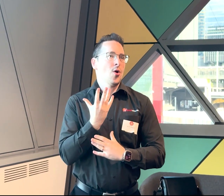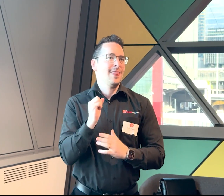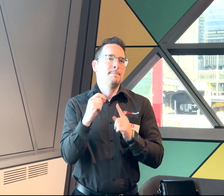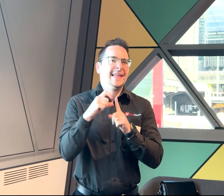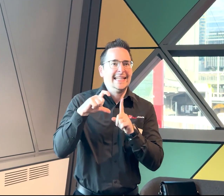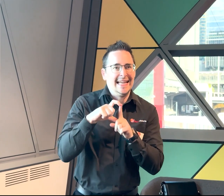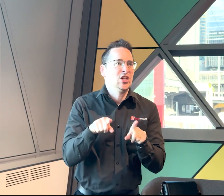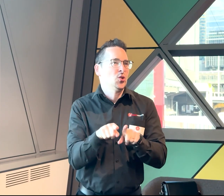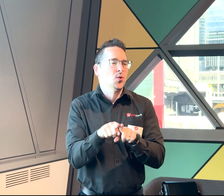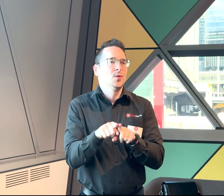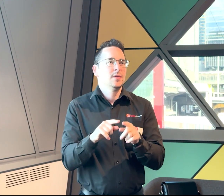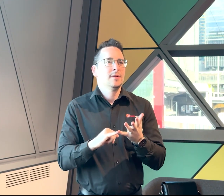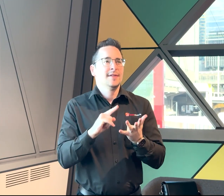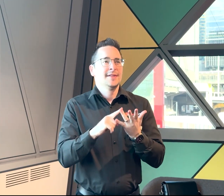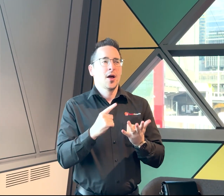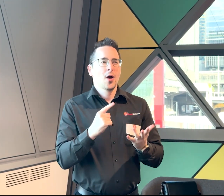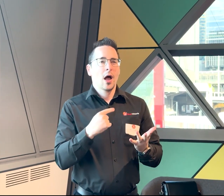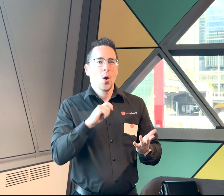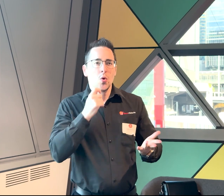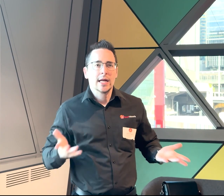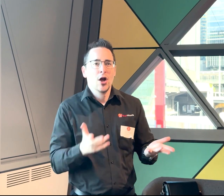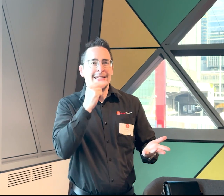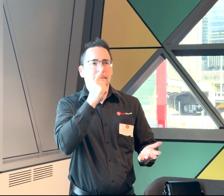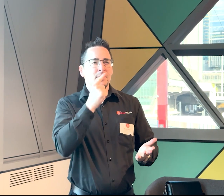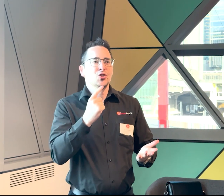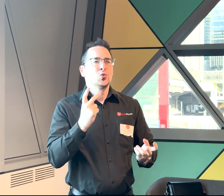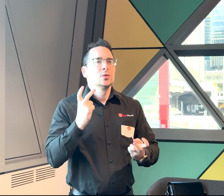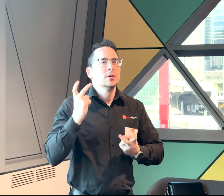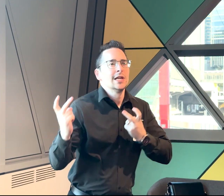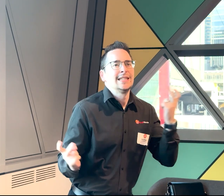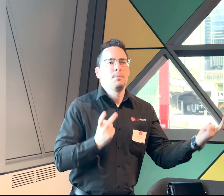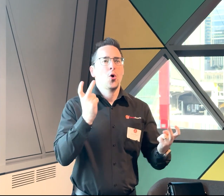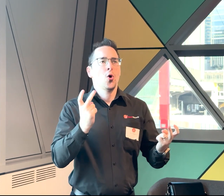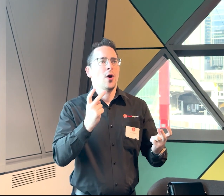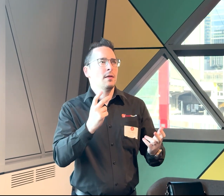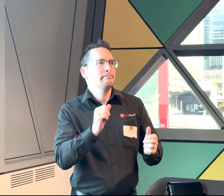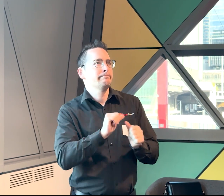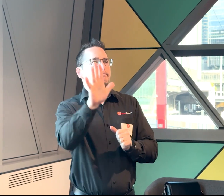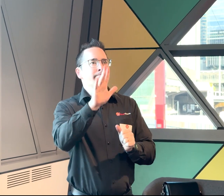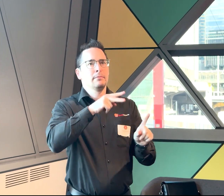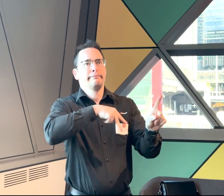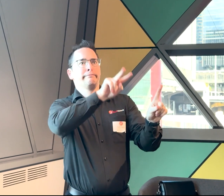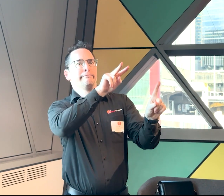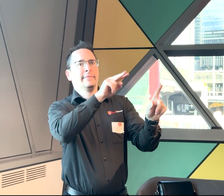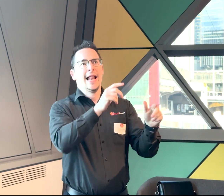development, I would encourage young people to really explore and think about the leaders in our